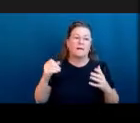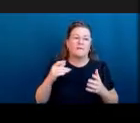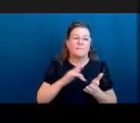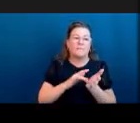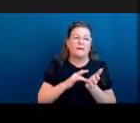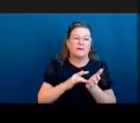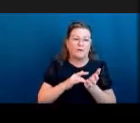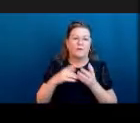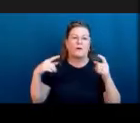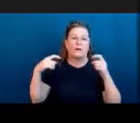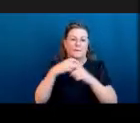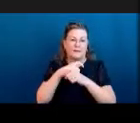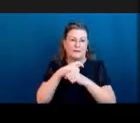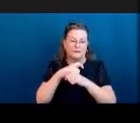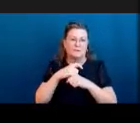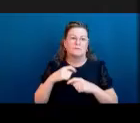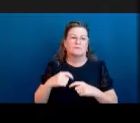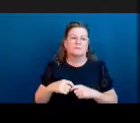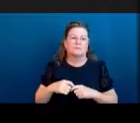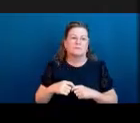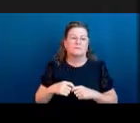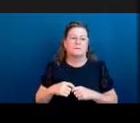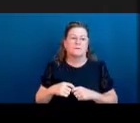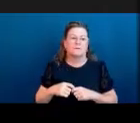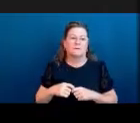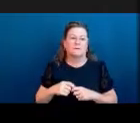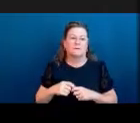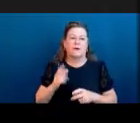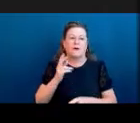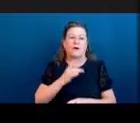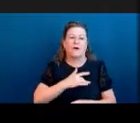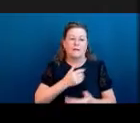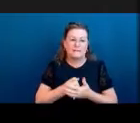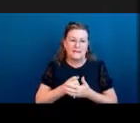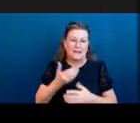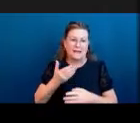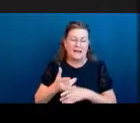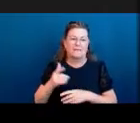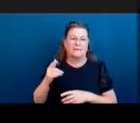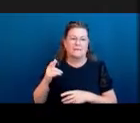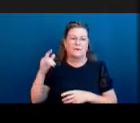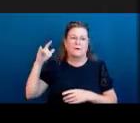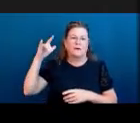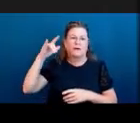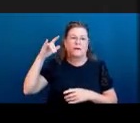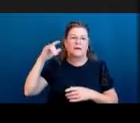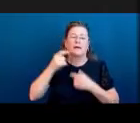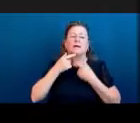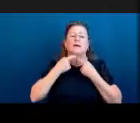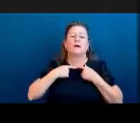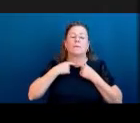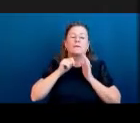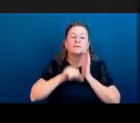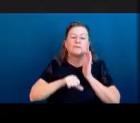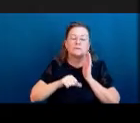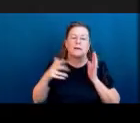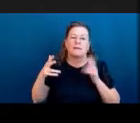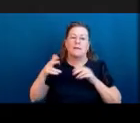complications, a heart attack after an airway surgery, and had a lot of stress in the high chair. So we put her in a place